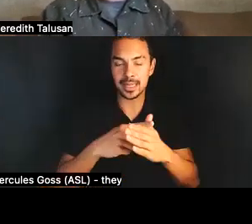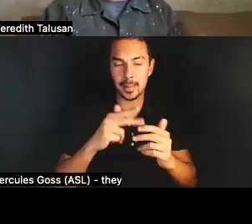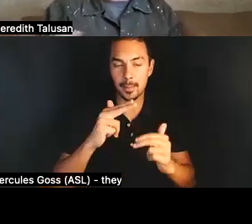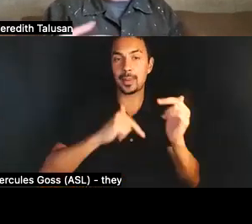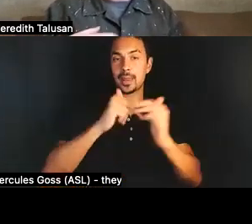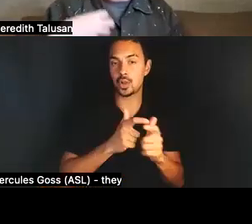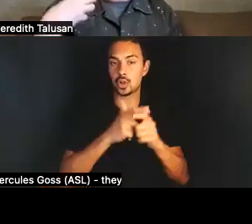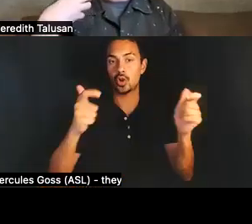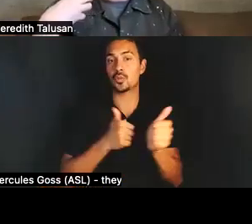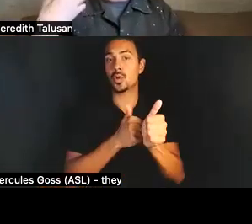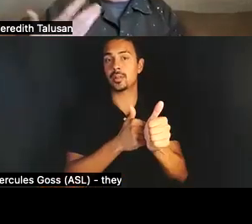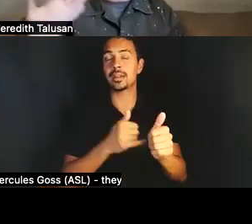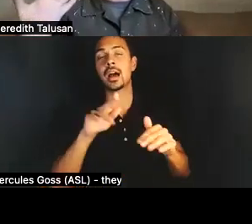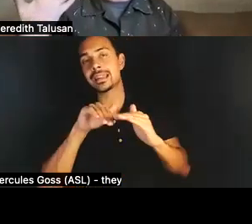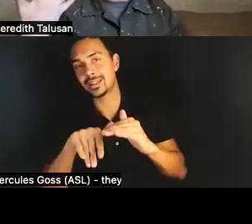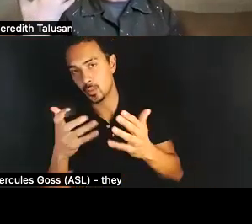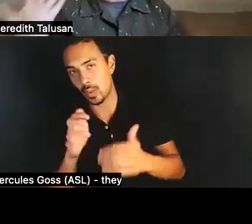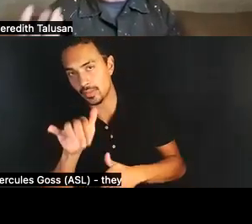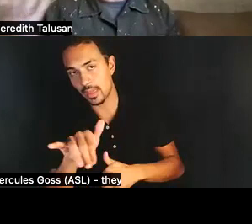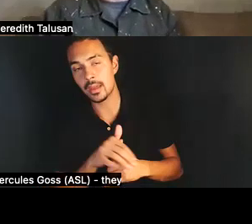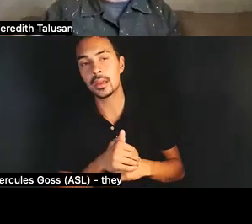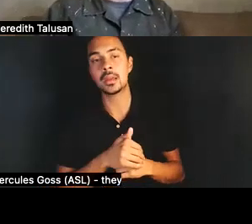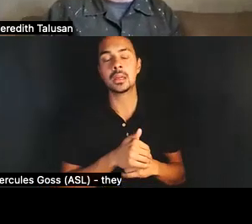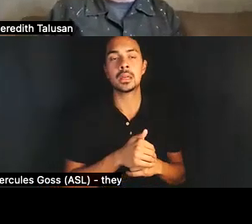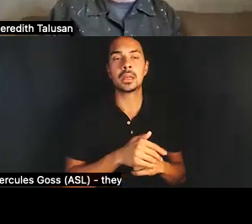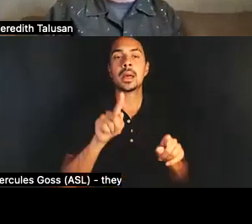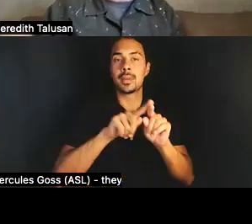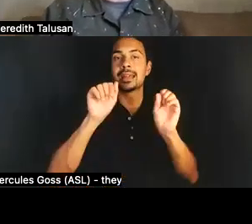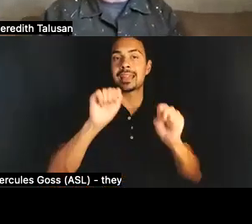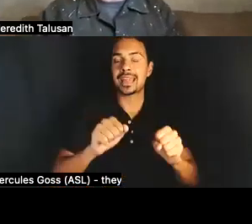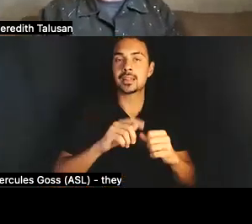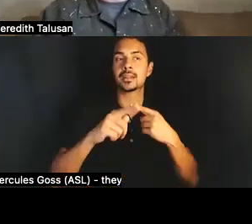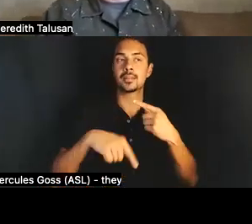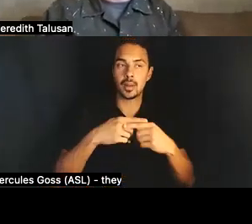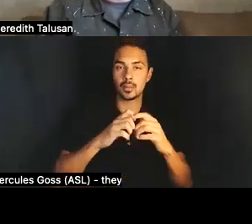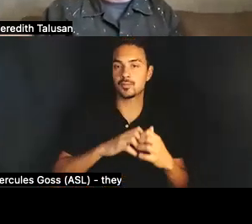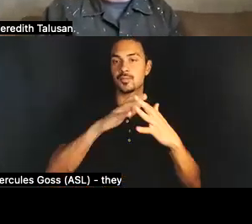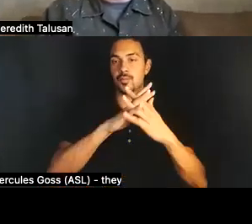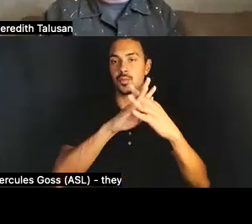If that is something that is beneficial to your work.